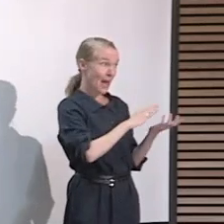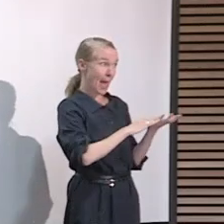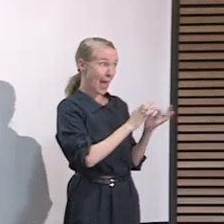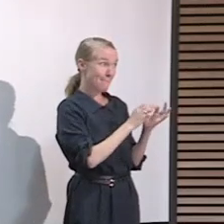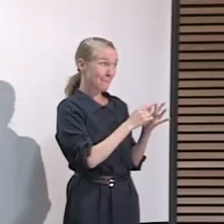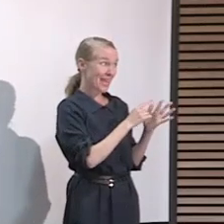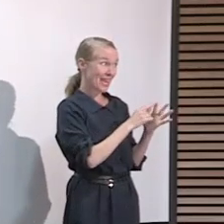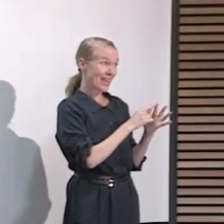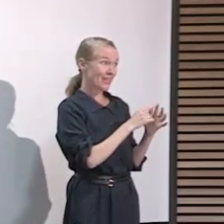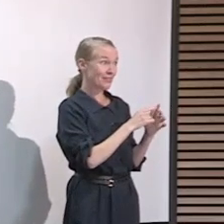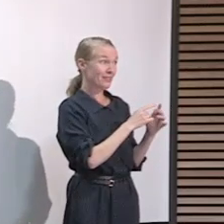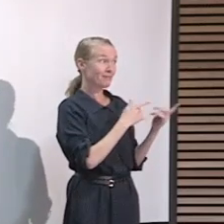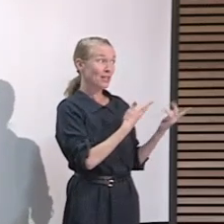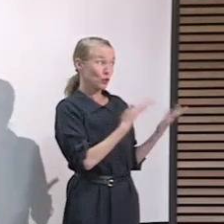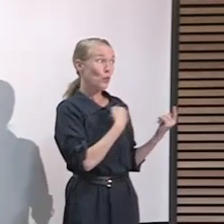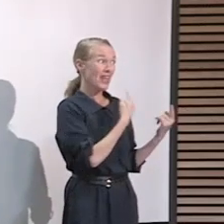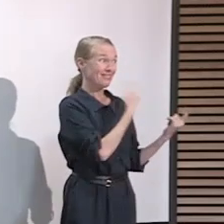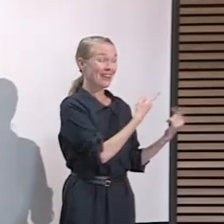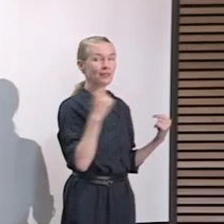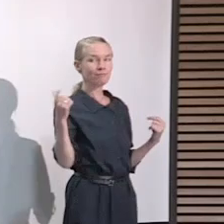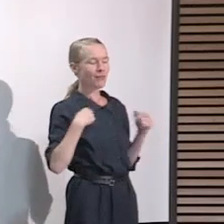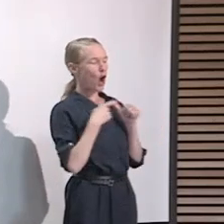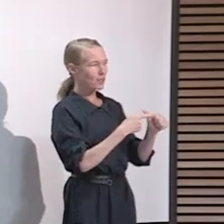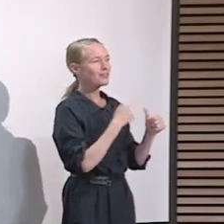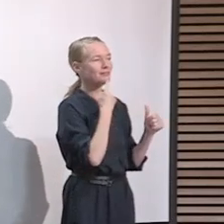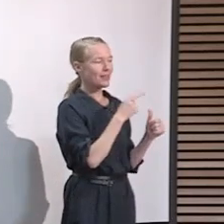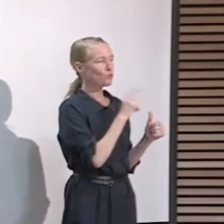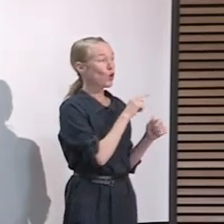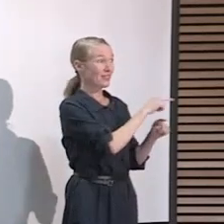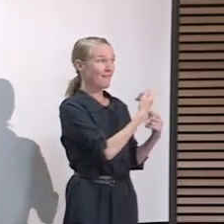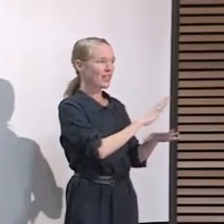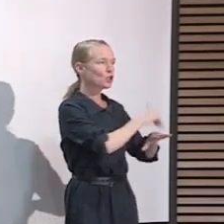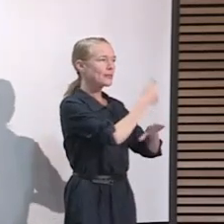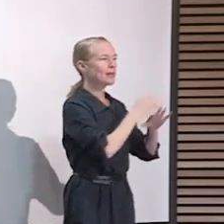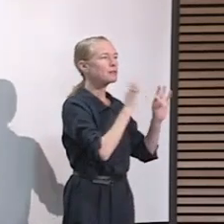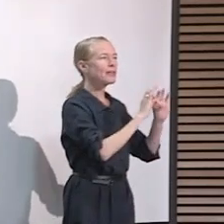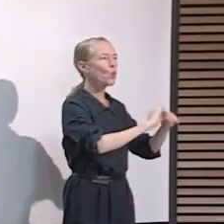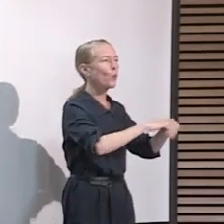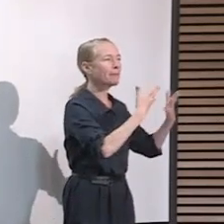came up during the lockdown and MB set up the price watch website to monitor that. If